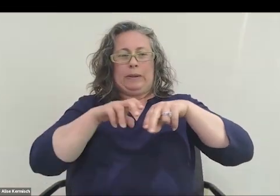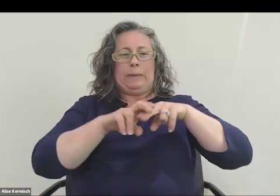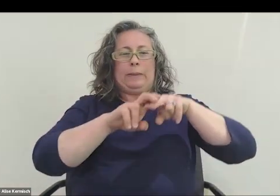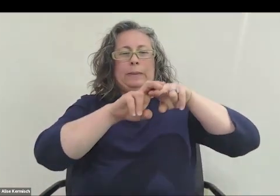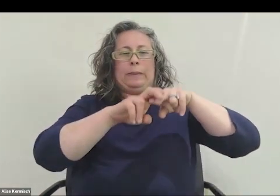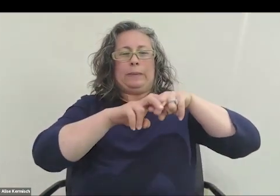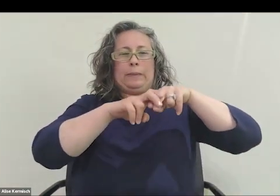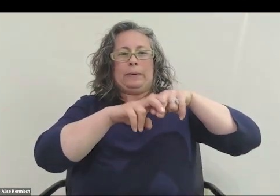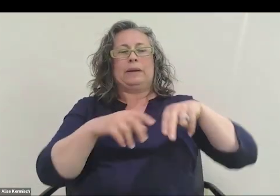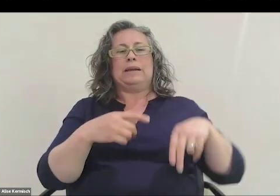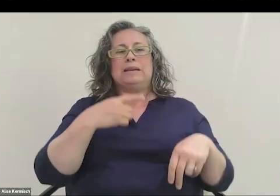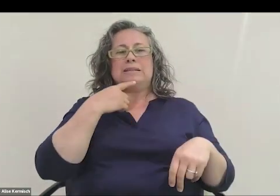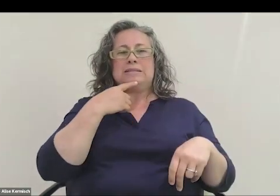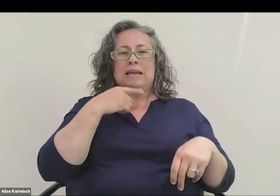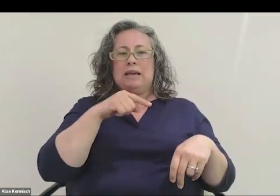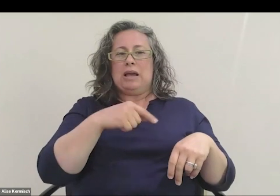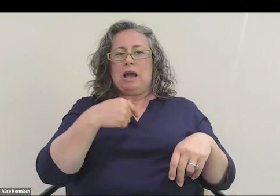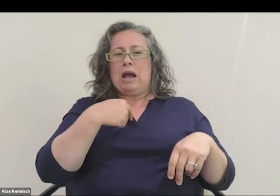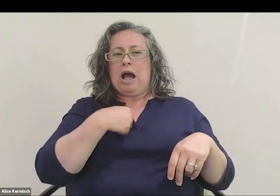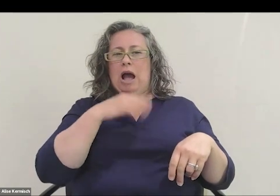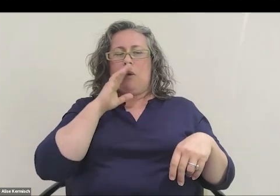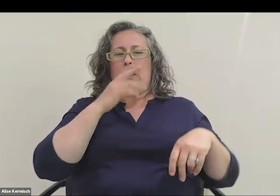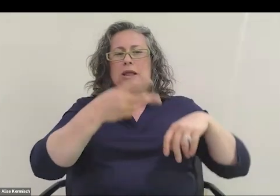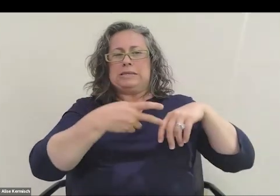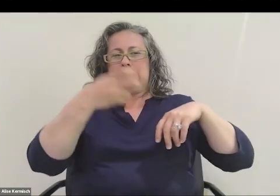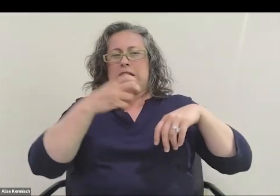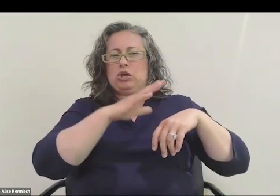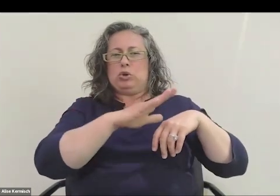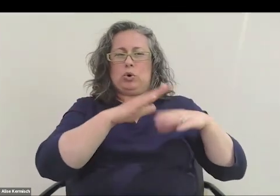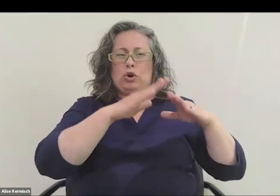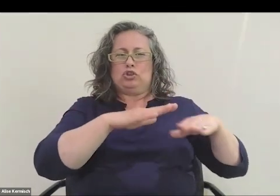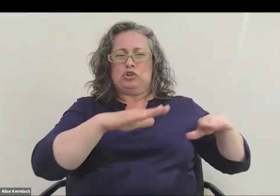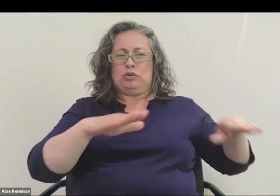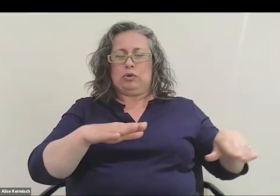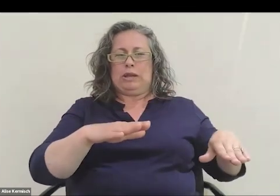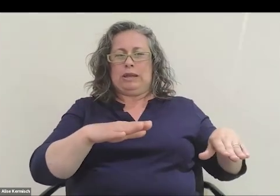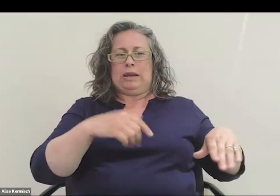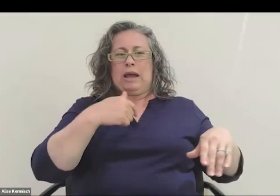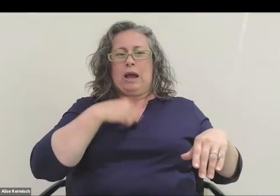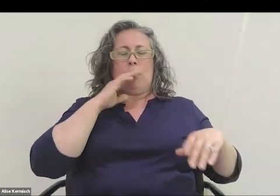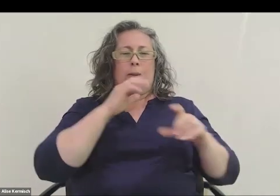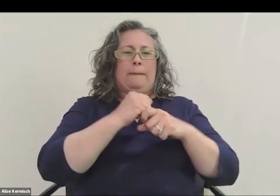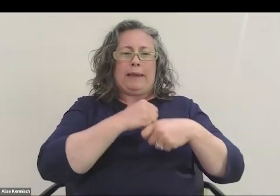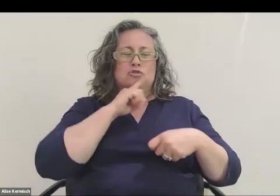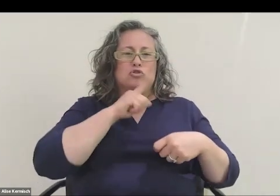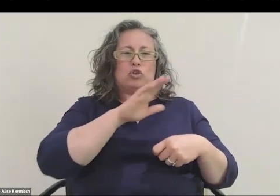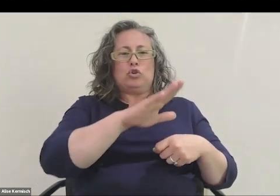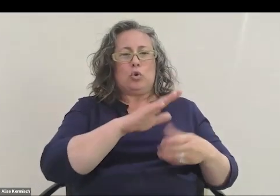and it says, "I will steal your children away. I will make sure your marriage ends up in divorce.